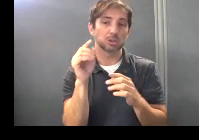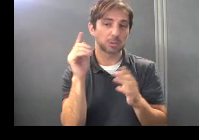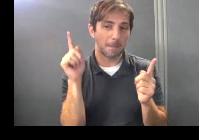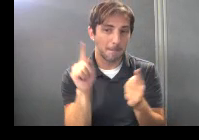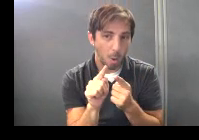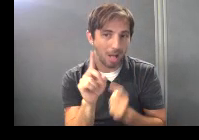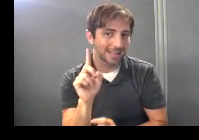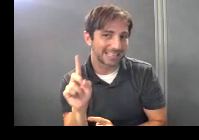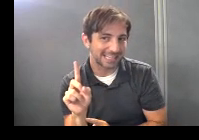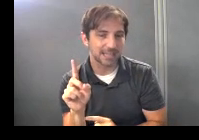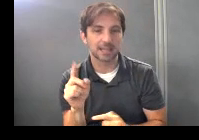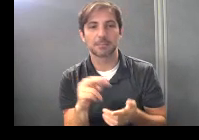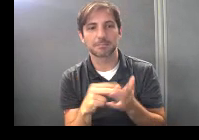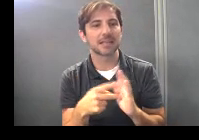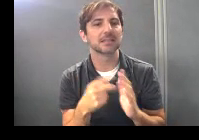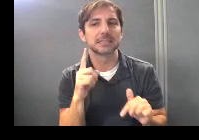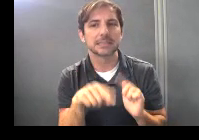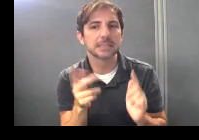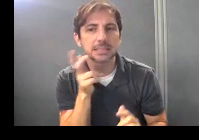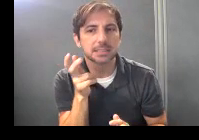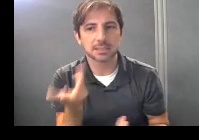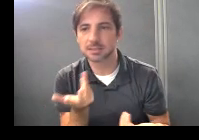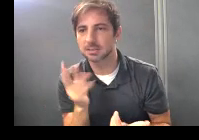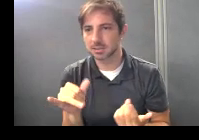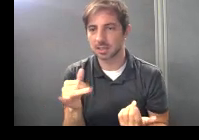ABILITY TO HEAR. YOU MAY SEE IT CAPITALIZED.